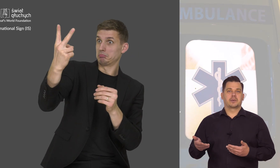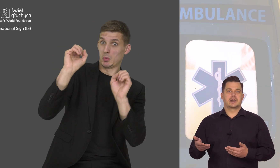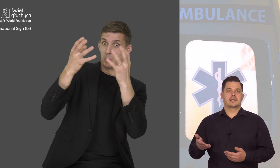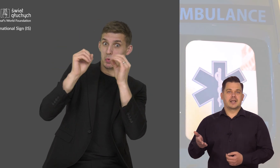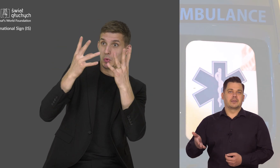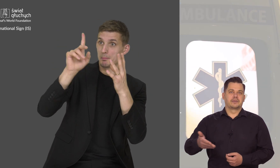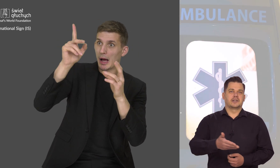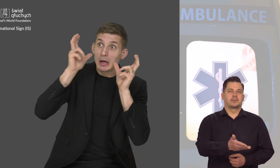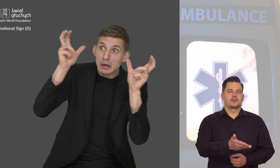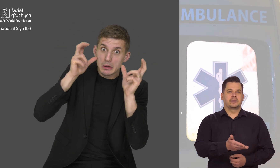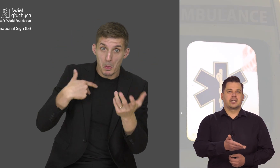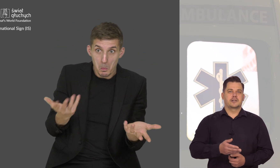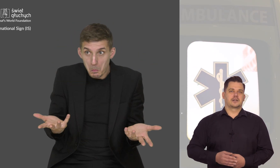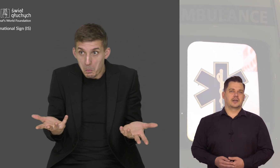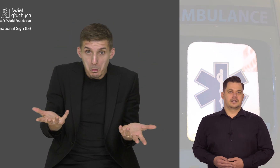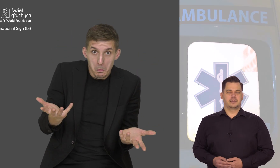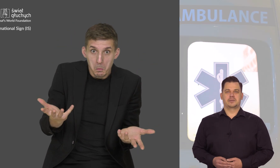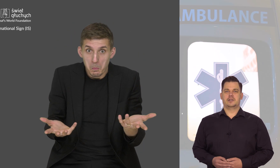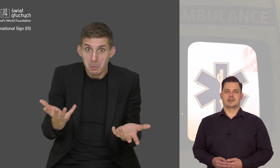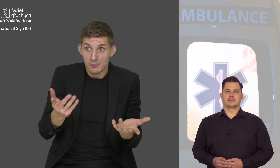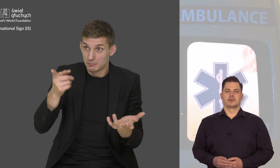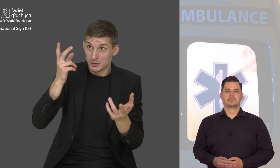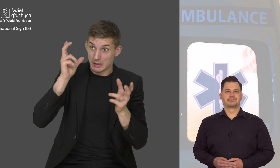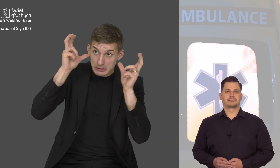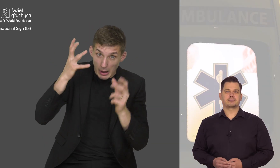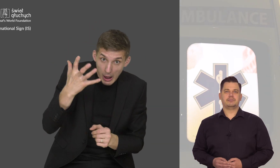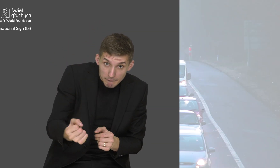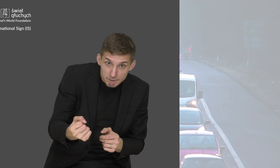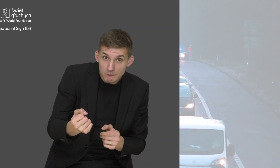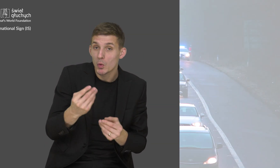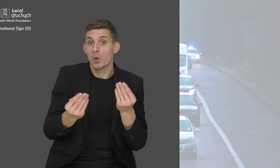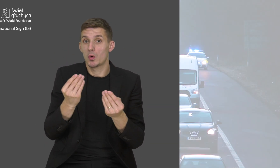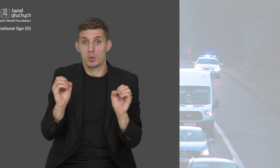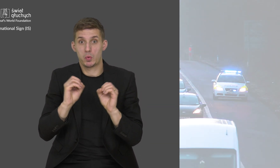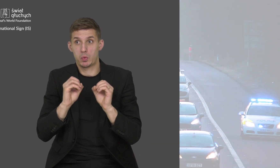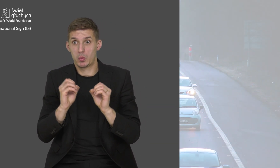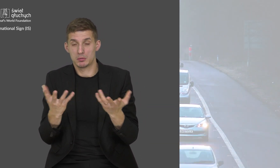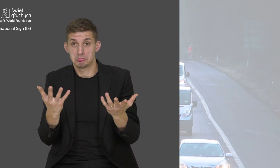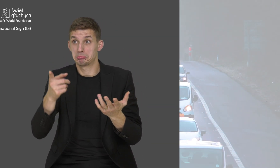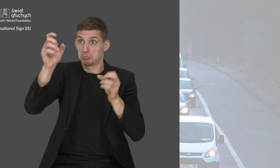(using both lights and sirens) and one that is only using lights as a warning.